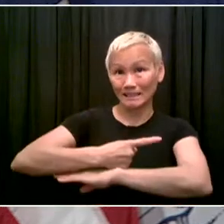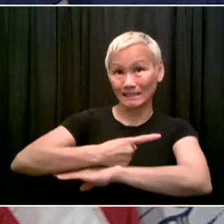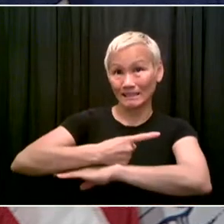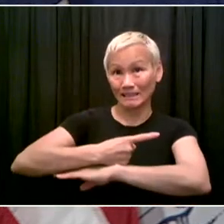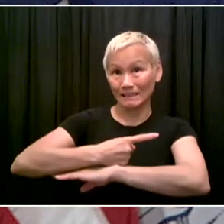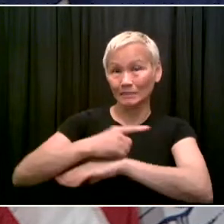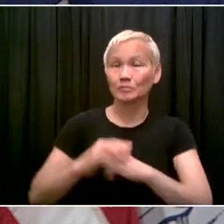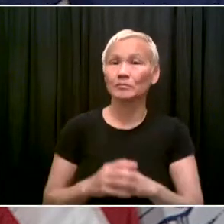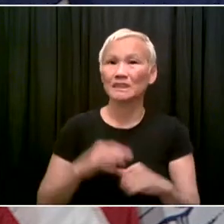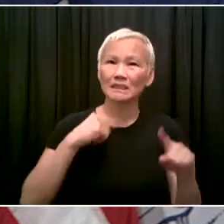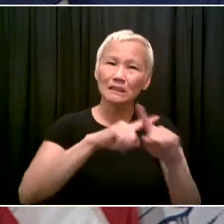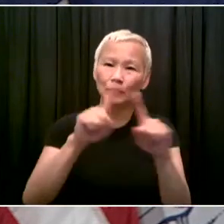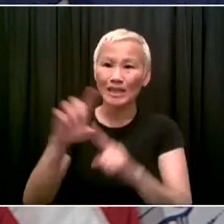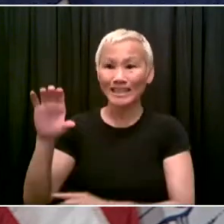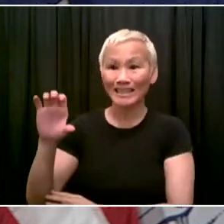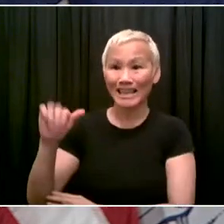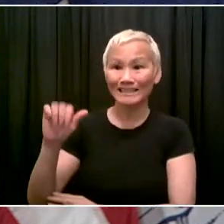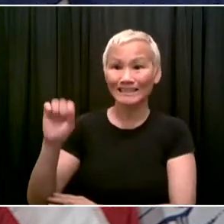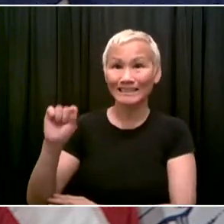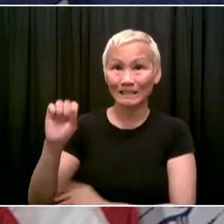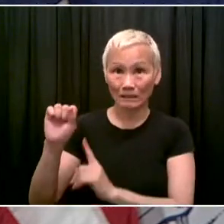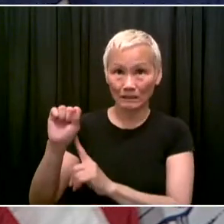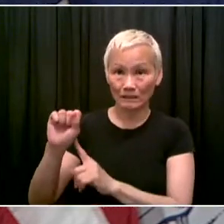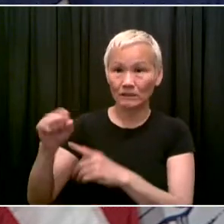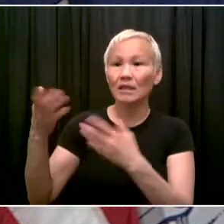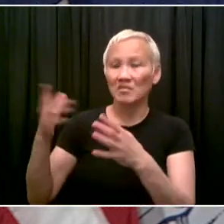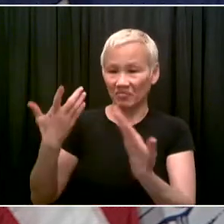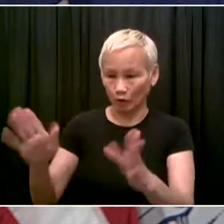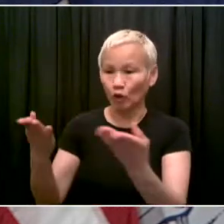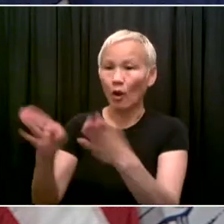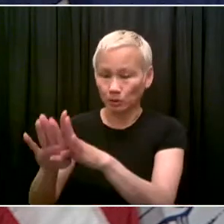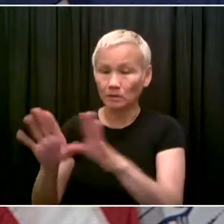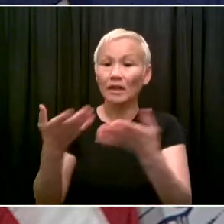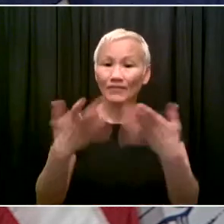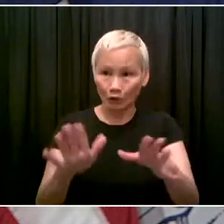TO WHAT WE ARE INDOG HER E. JUST IN THE LAST 60 DAYS WE HAVE